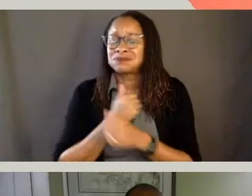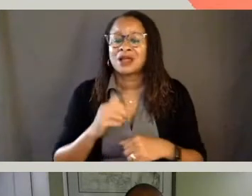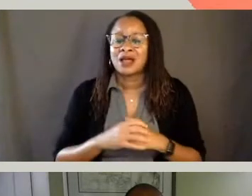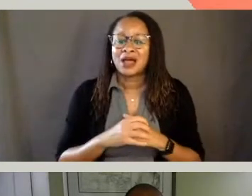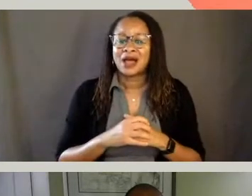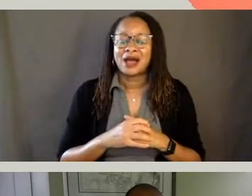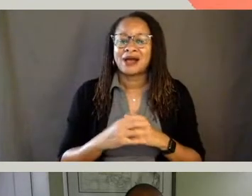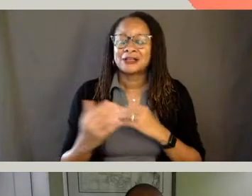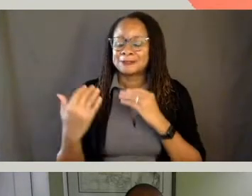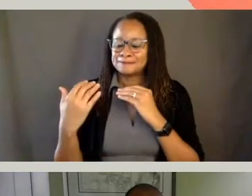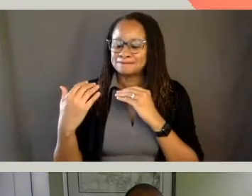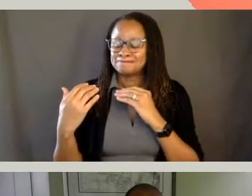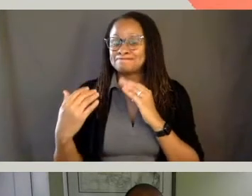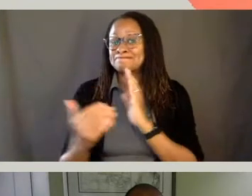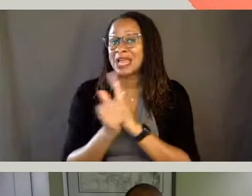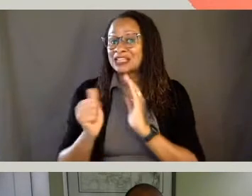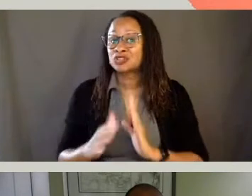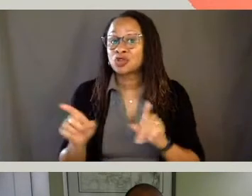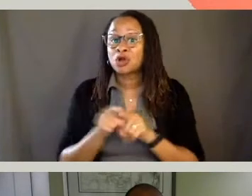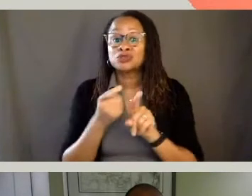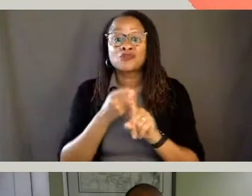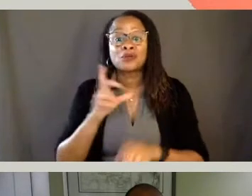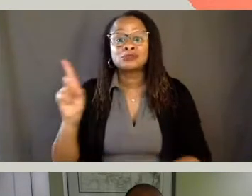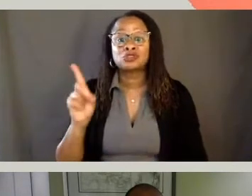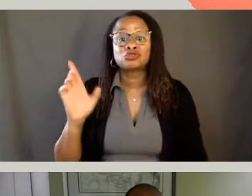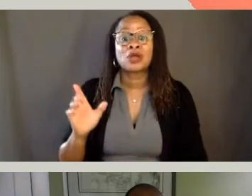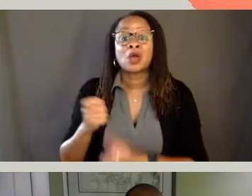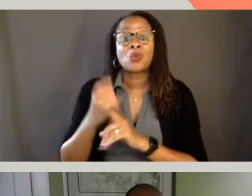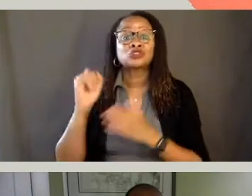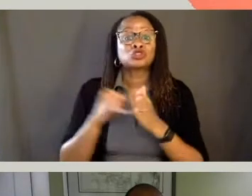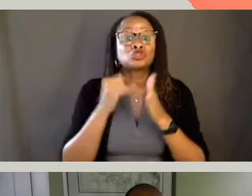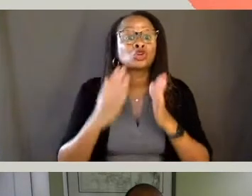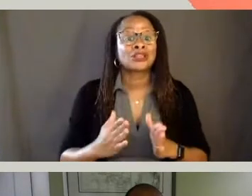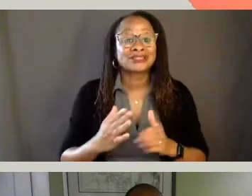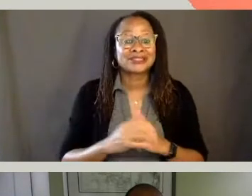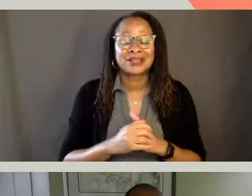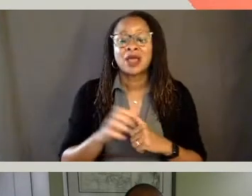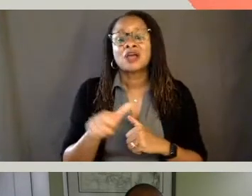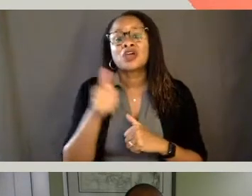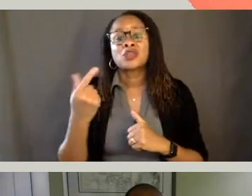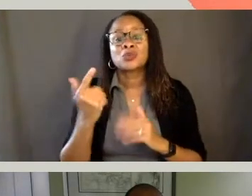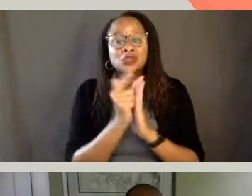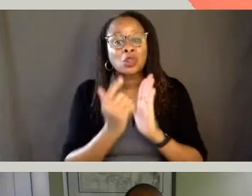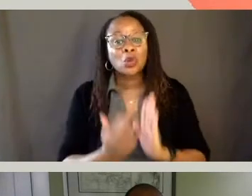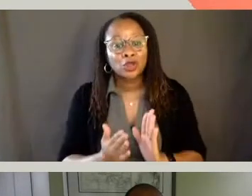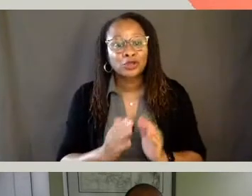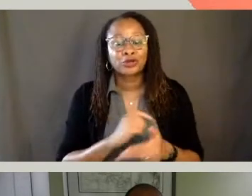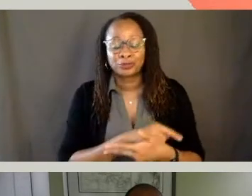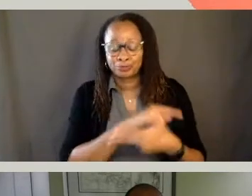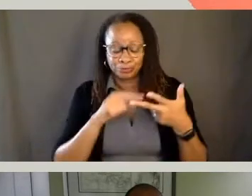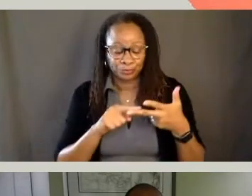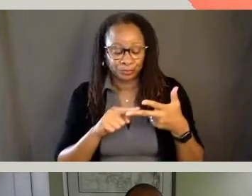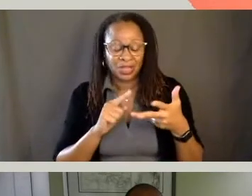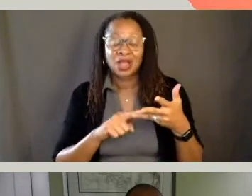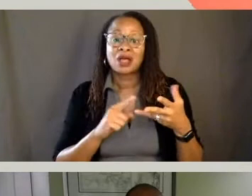they're also from Detroit. One's a journalist, one's a lawyer and another is a professor.